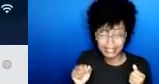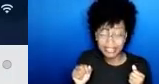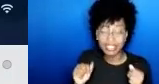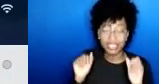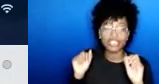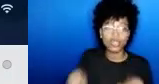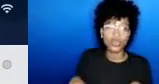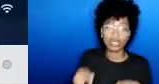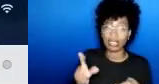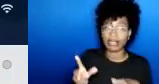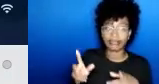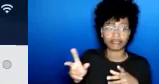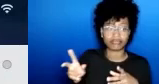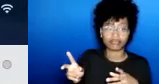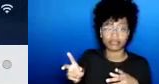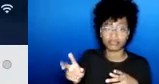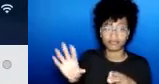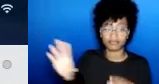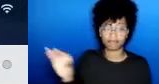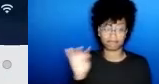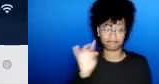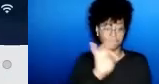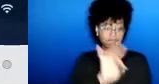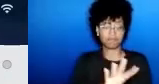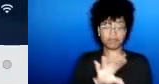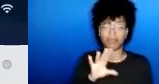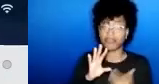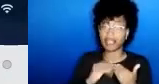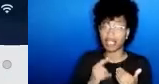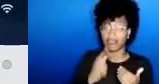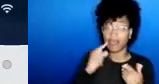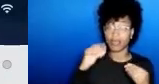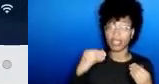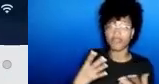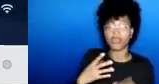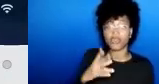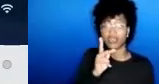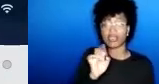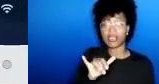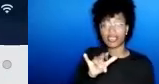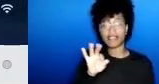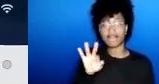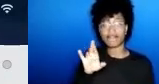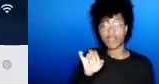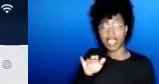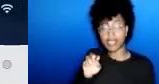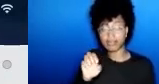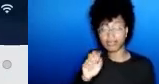will give you keyframes. They also 07:05:03 have built in caption possibilities,